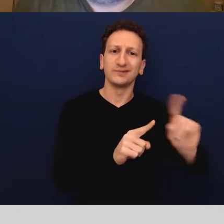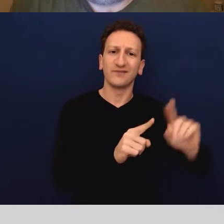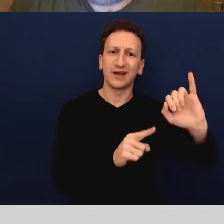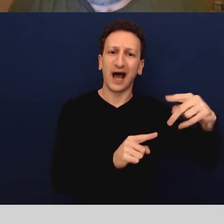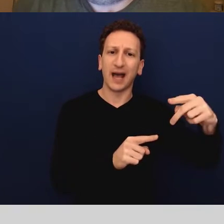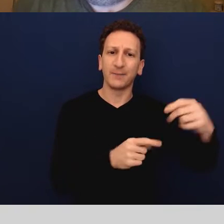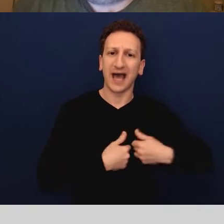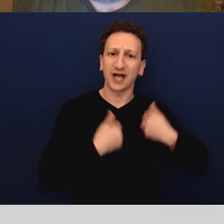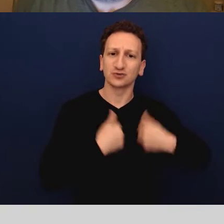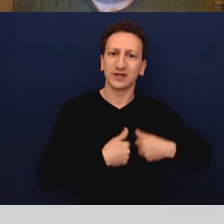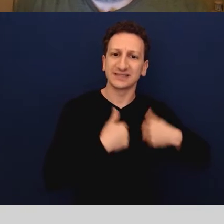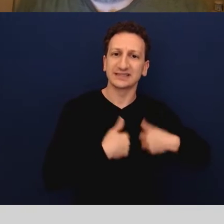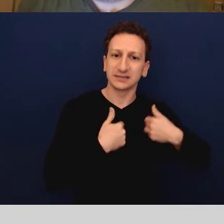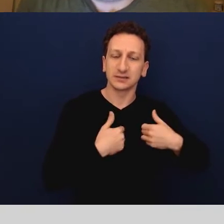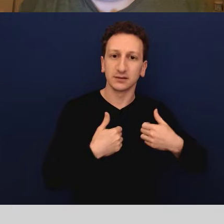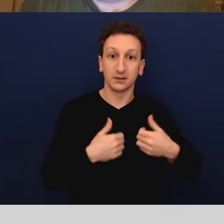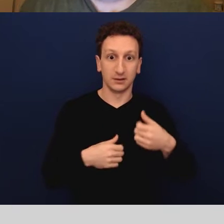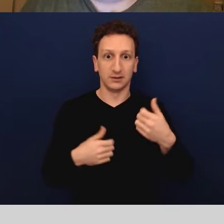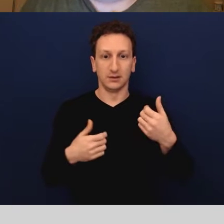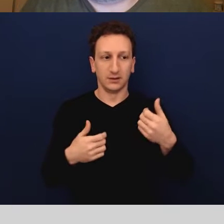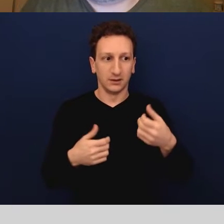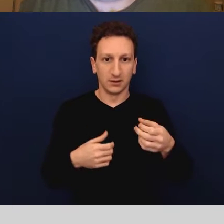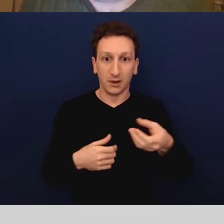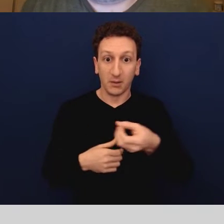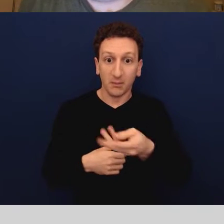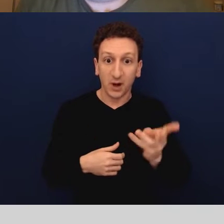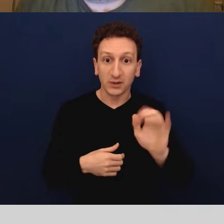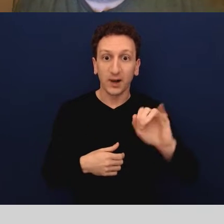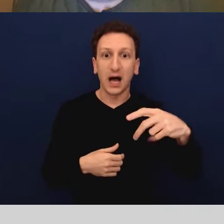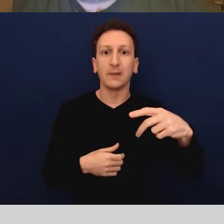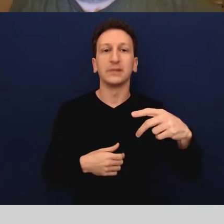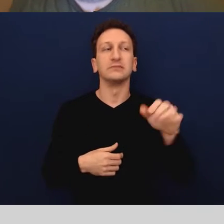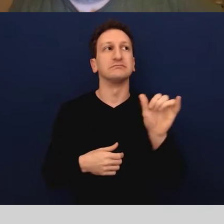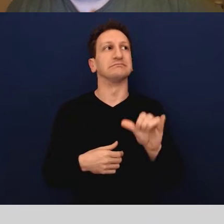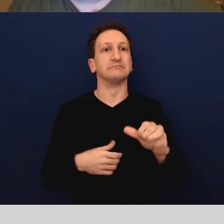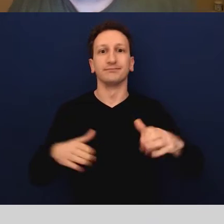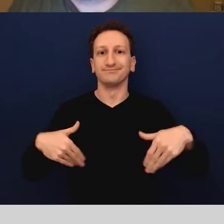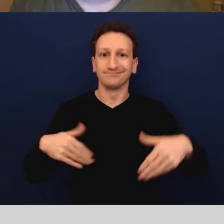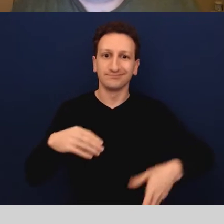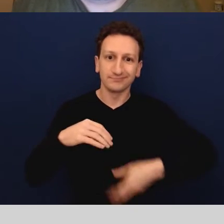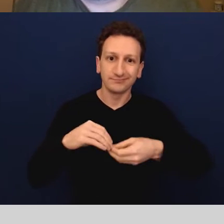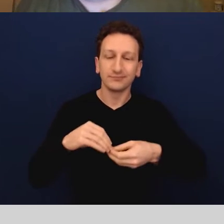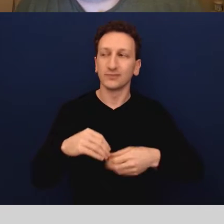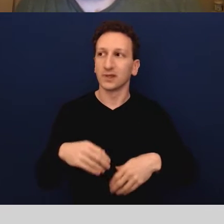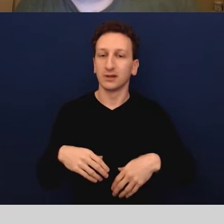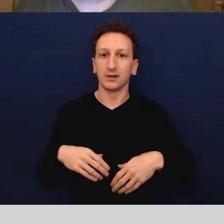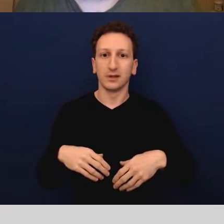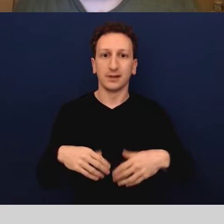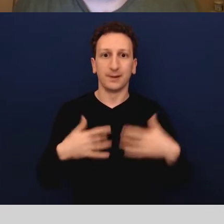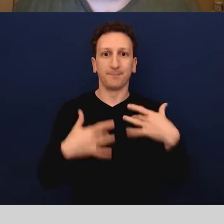And then when they had the name to result to multiple Ips, it chose one, the first one that gets from by name,